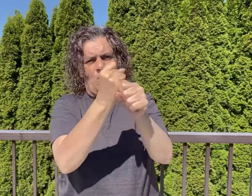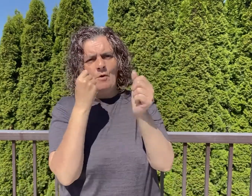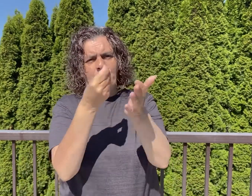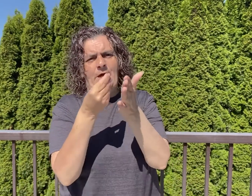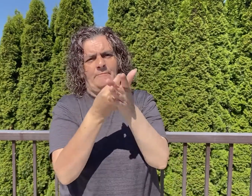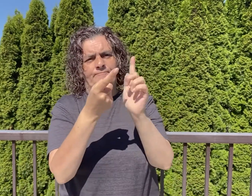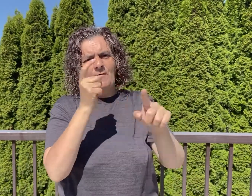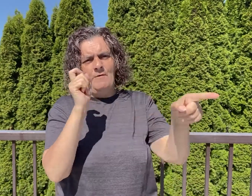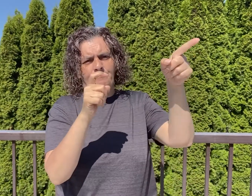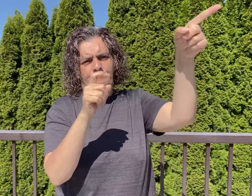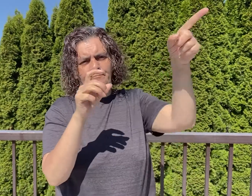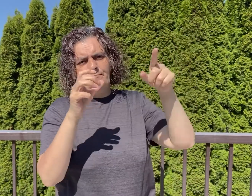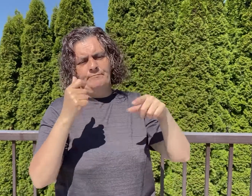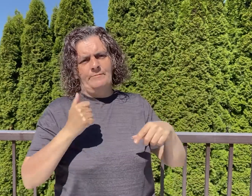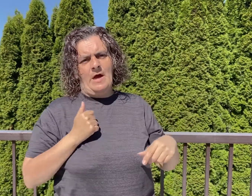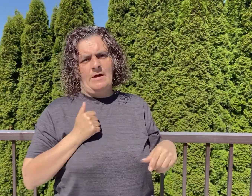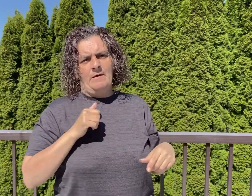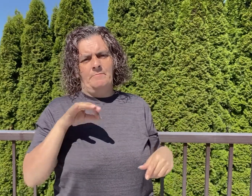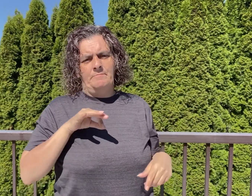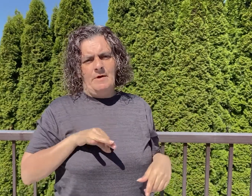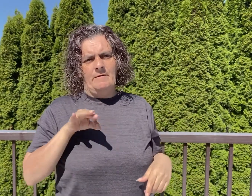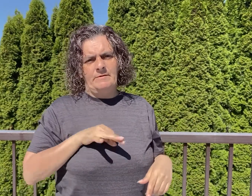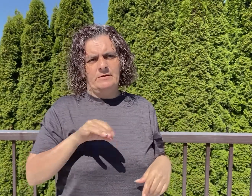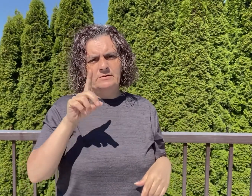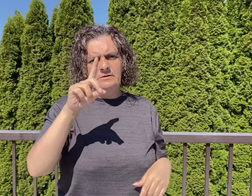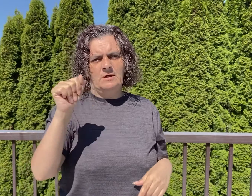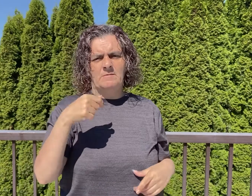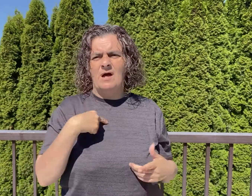the Canada Disability Benefits.